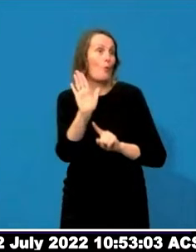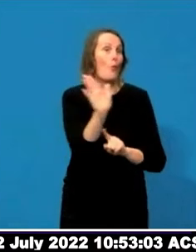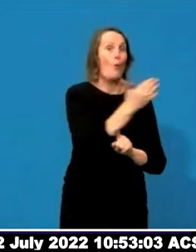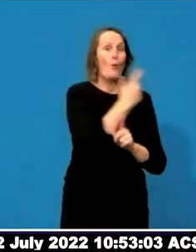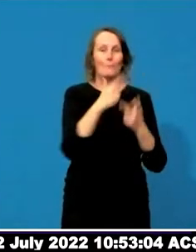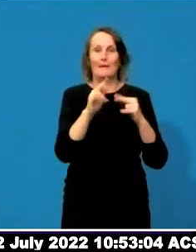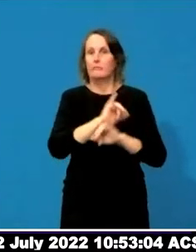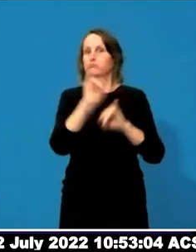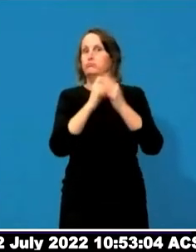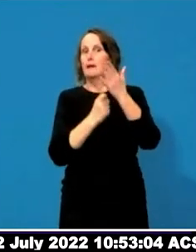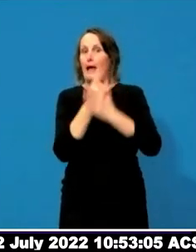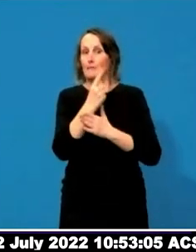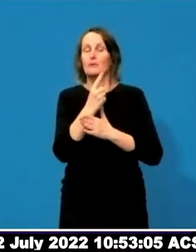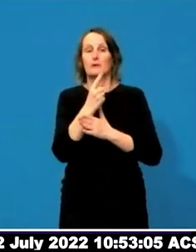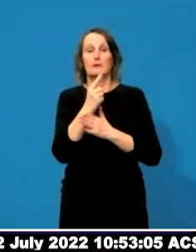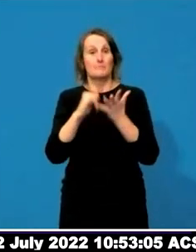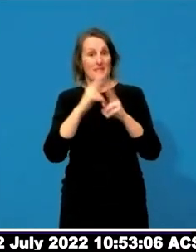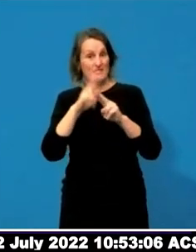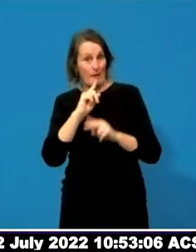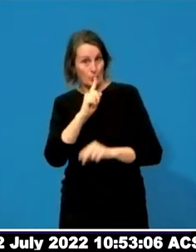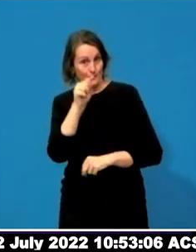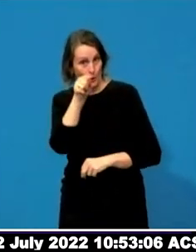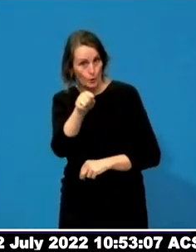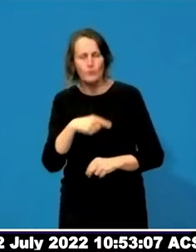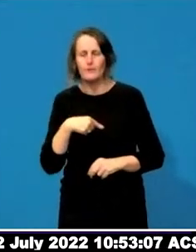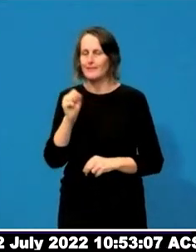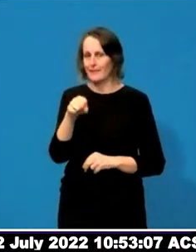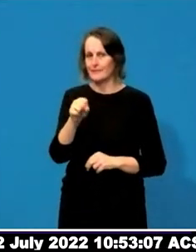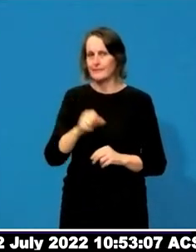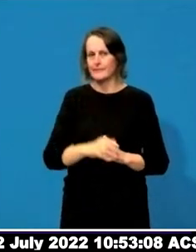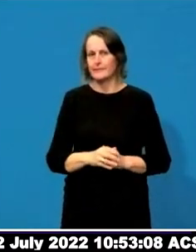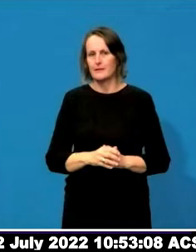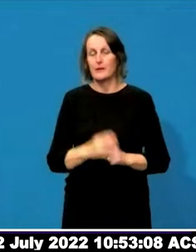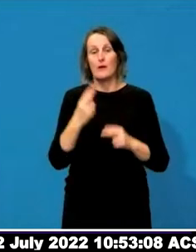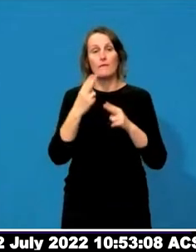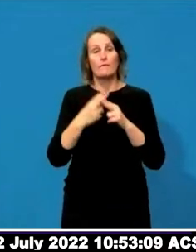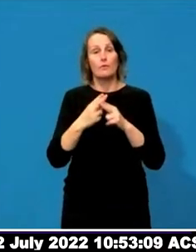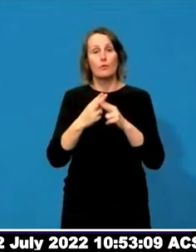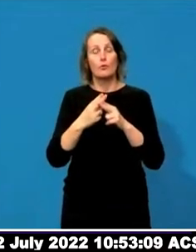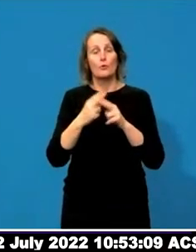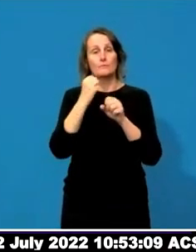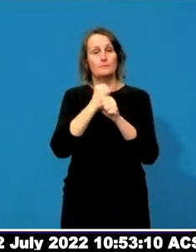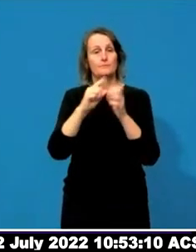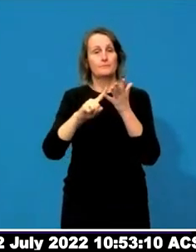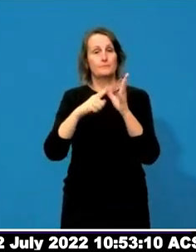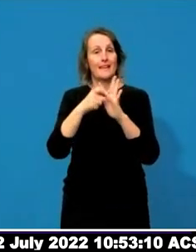Yes, and, look, on the guardianship orders, it names me as the Public Guardian.